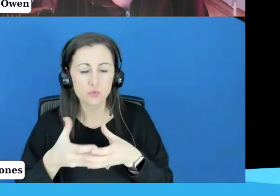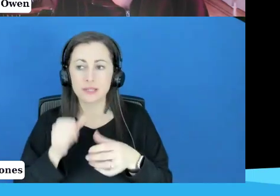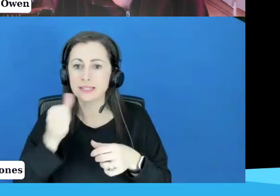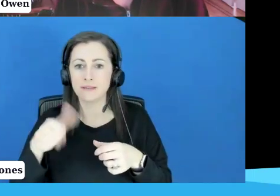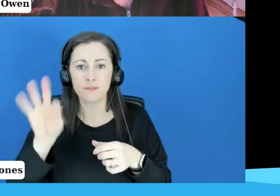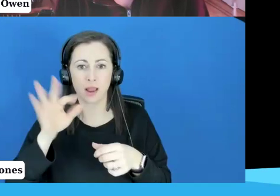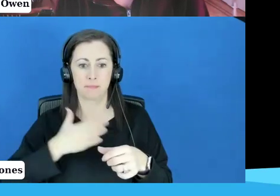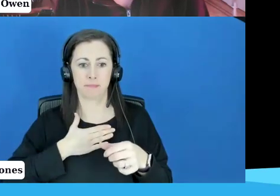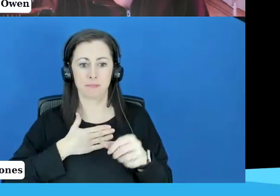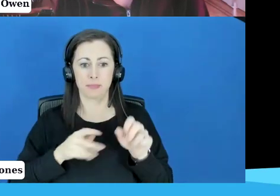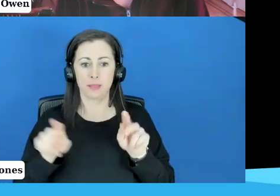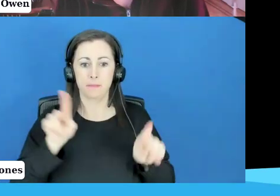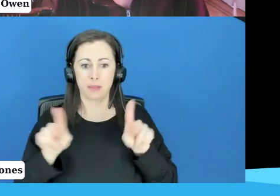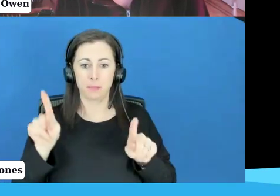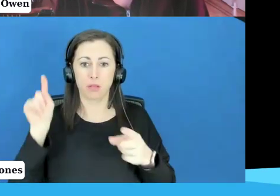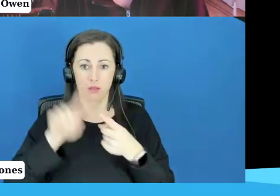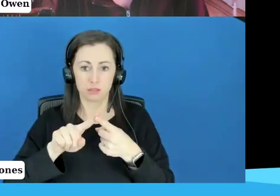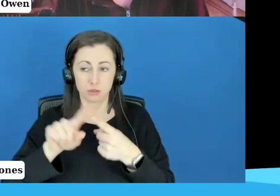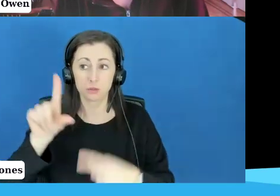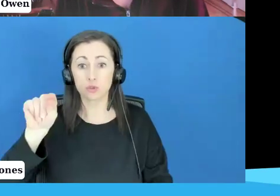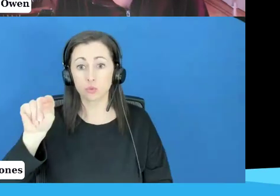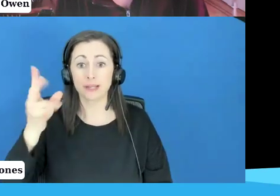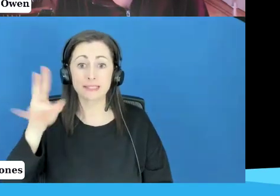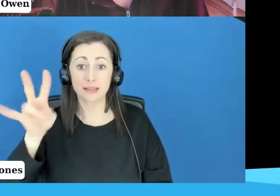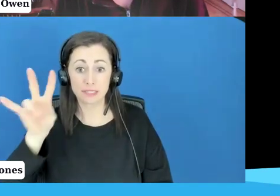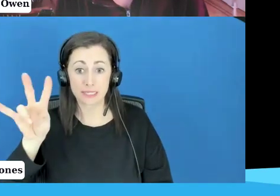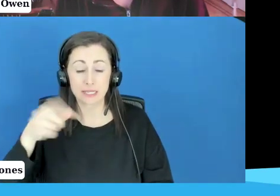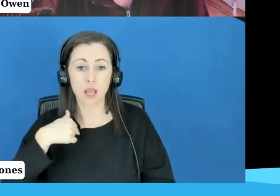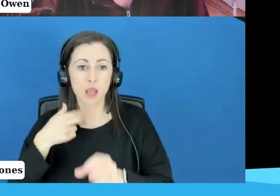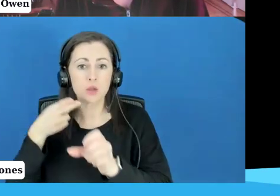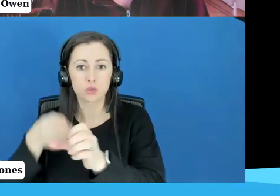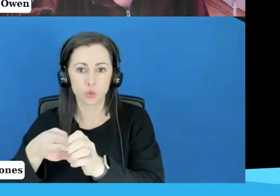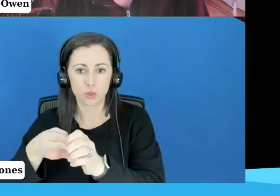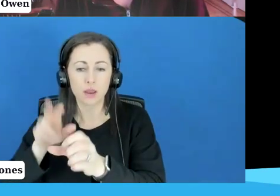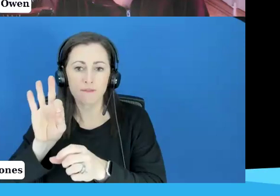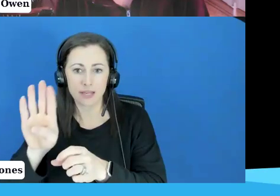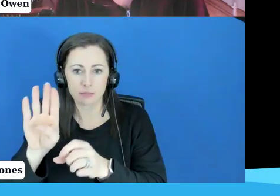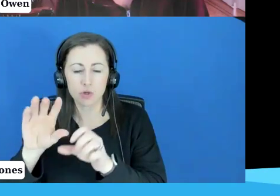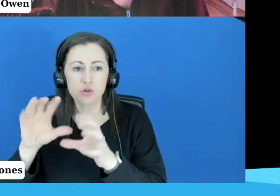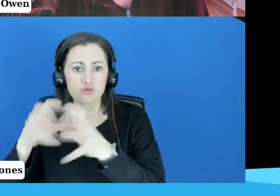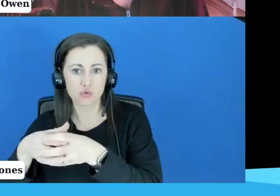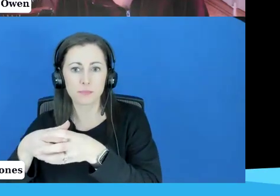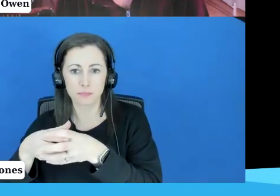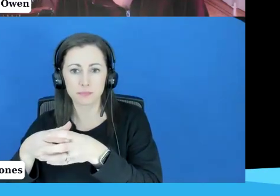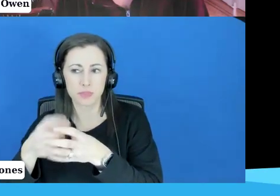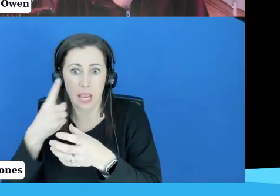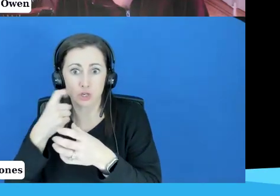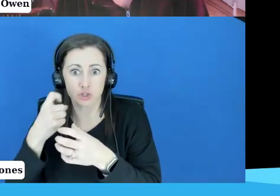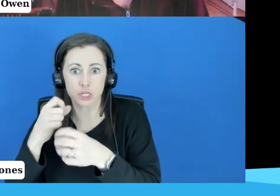until like 2017 when I joined a Facebook group that had just started a year prior.